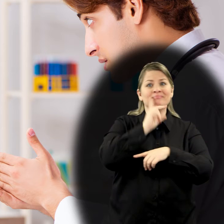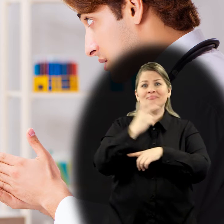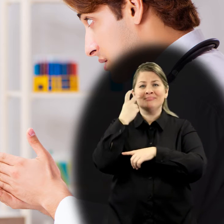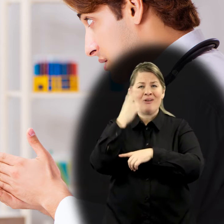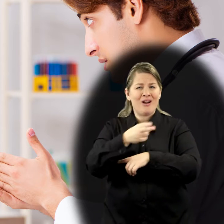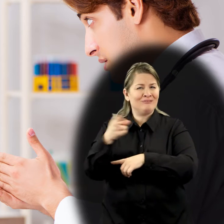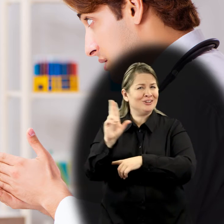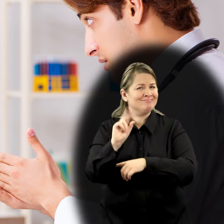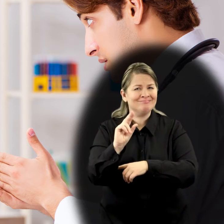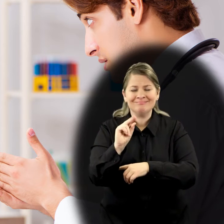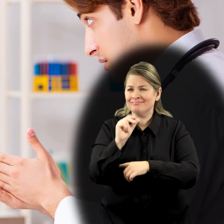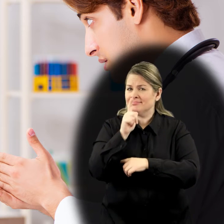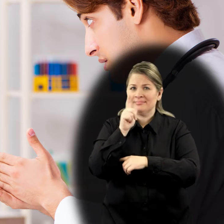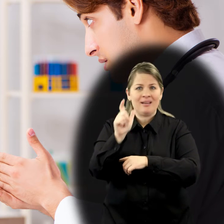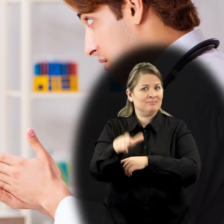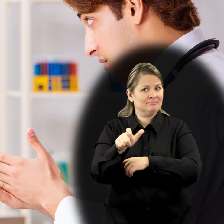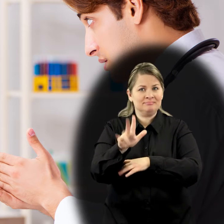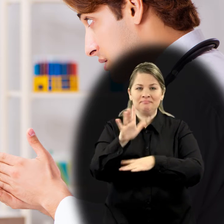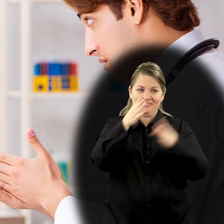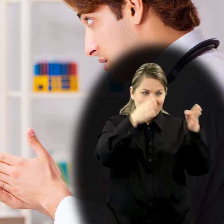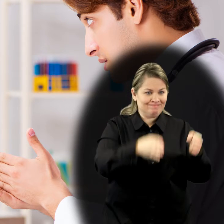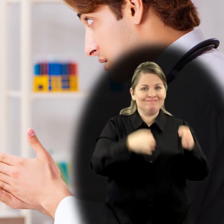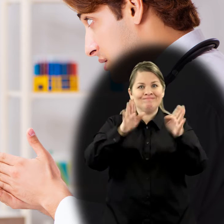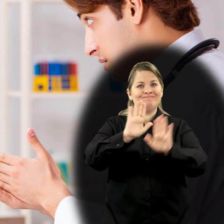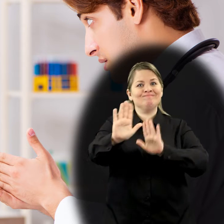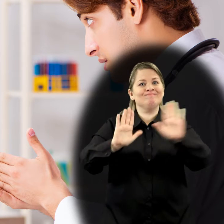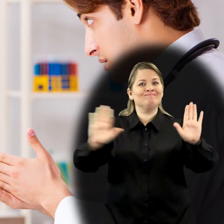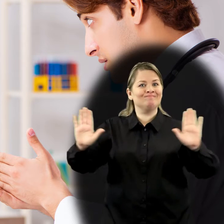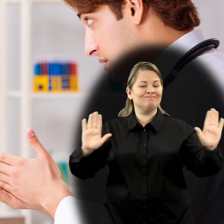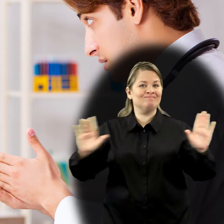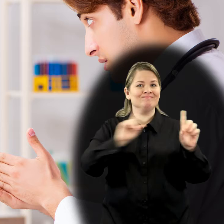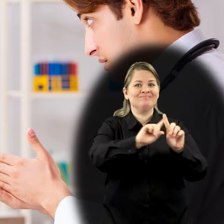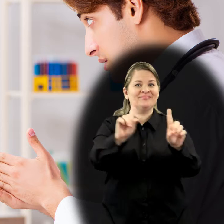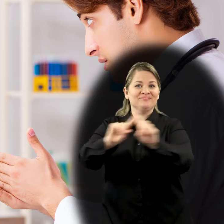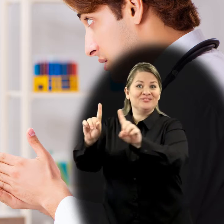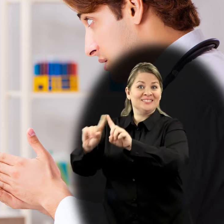about how it will communicate with a person who is deaf or hard of hearing.